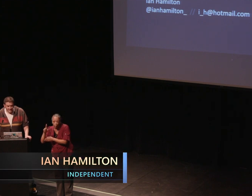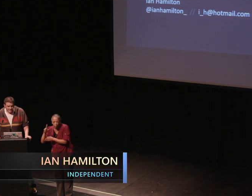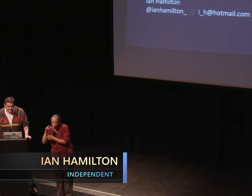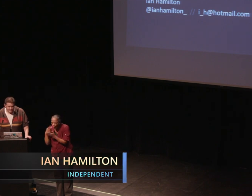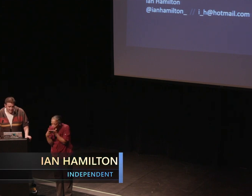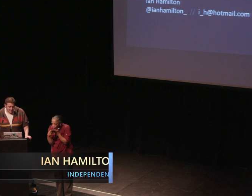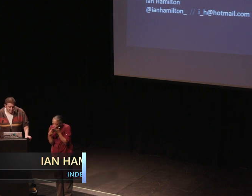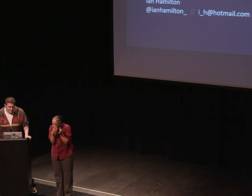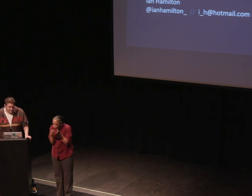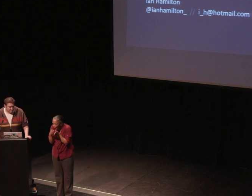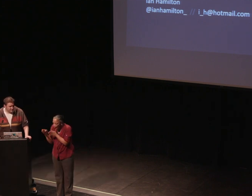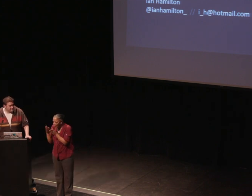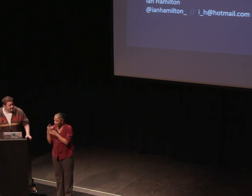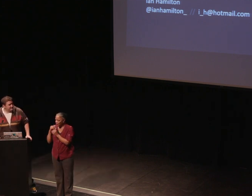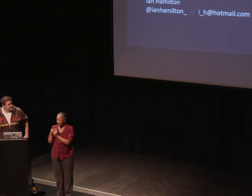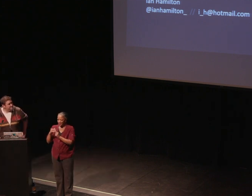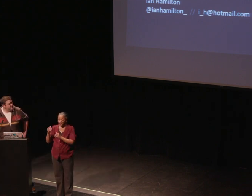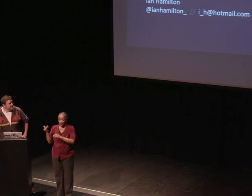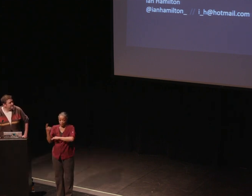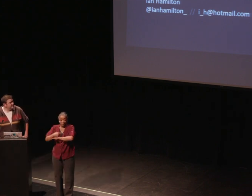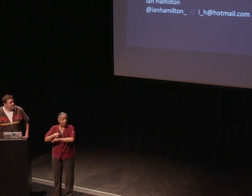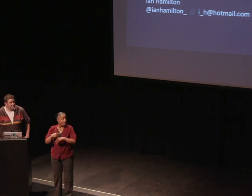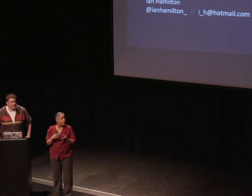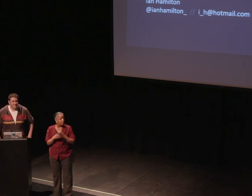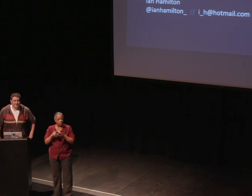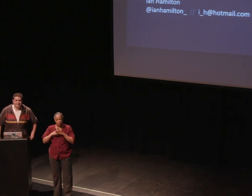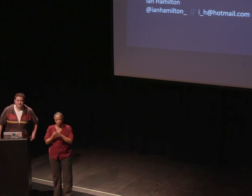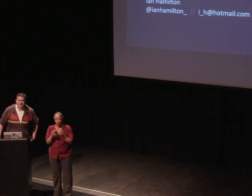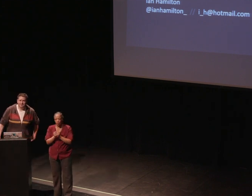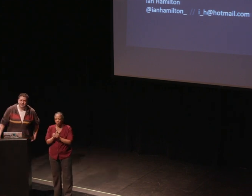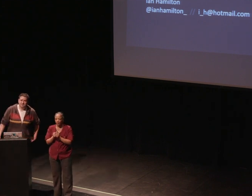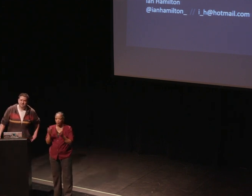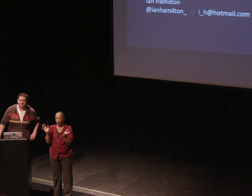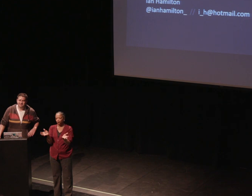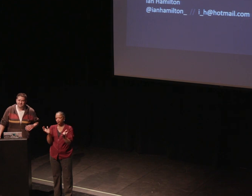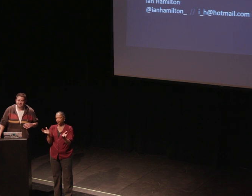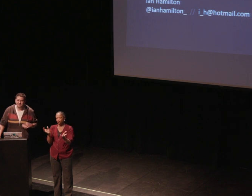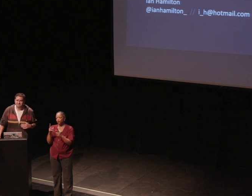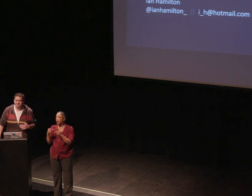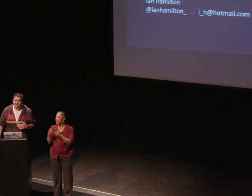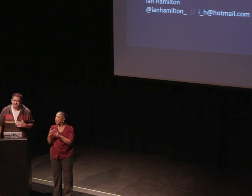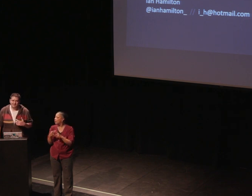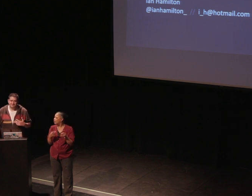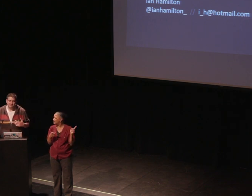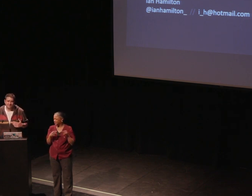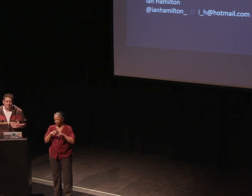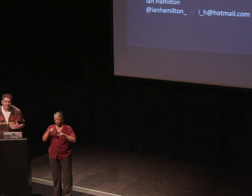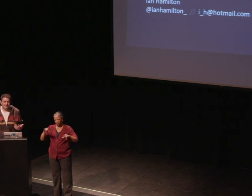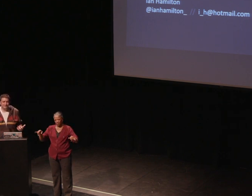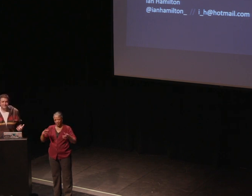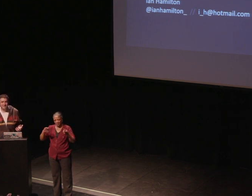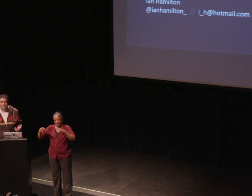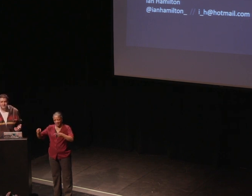So, what I'm going to do today is I'm going to kick off with a little bit of a chat about some of the various things that have been going on in the field,